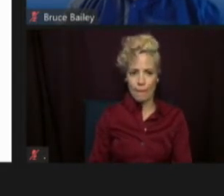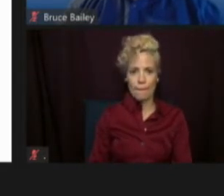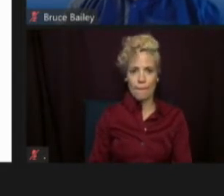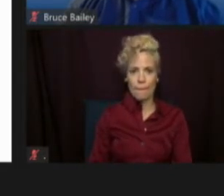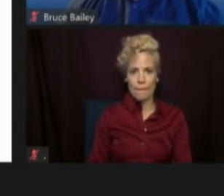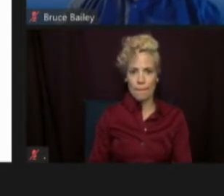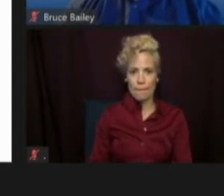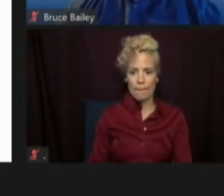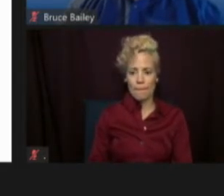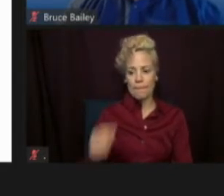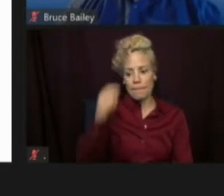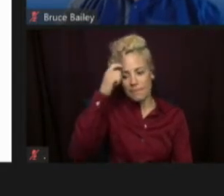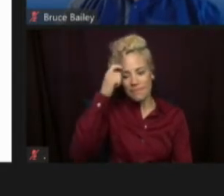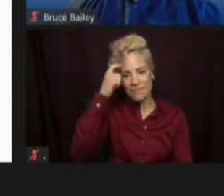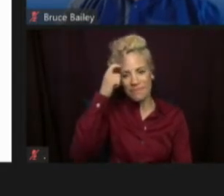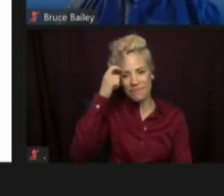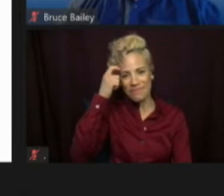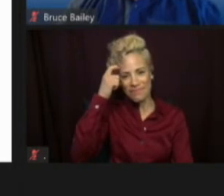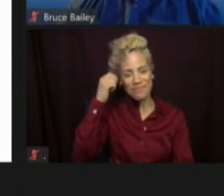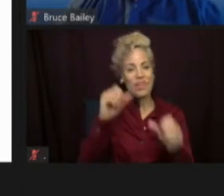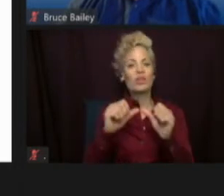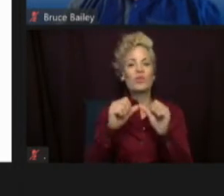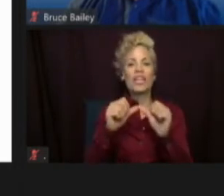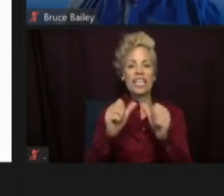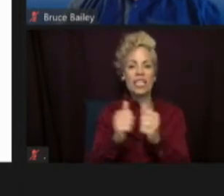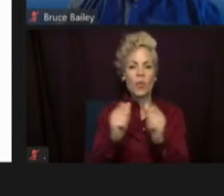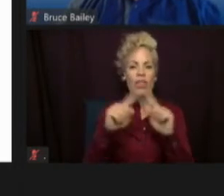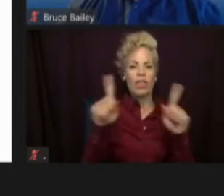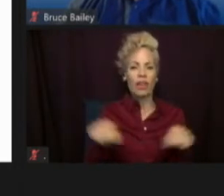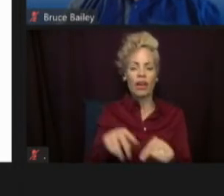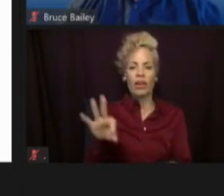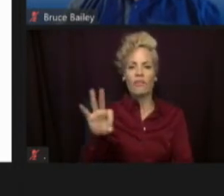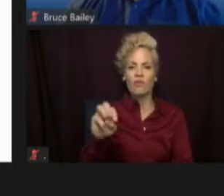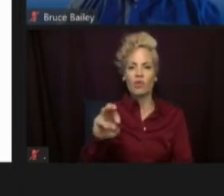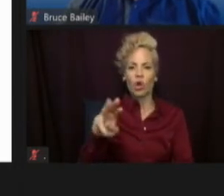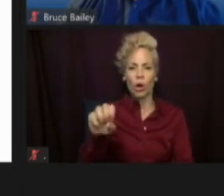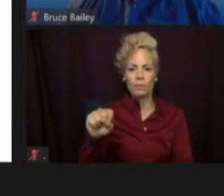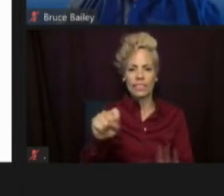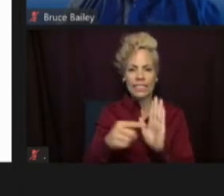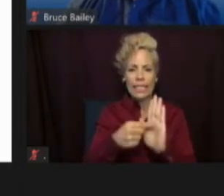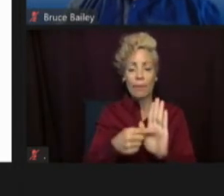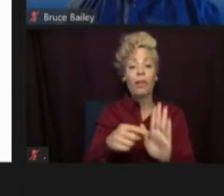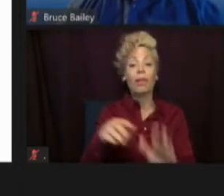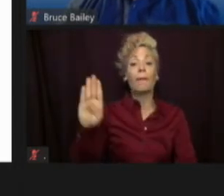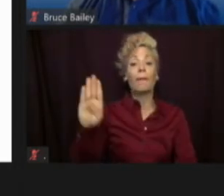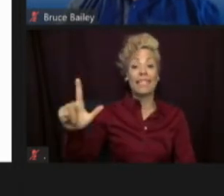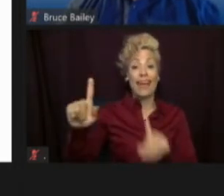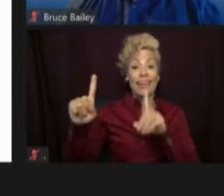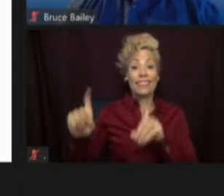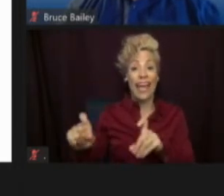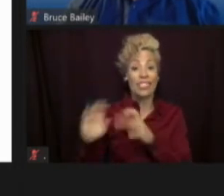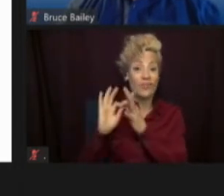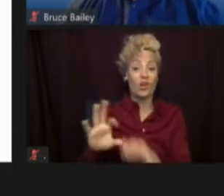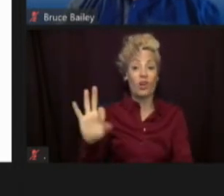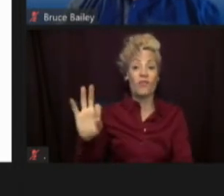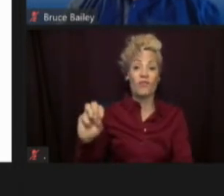And just to continue with the forms example, the baseline test for forms, is probably one of the more complicated tests